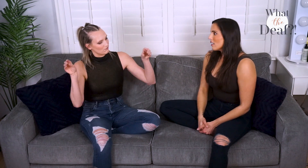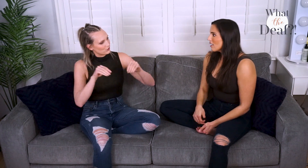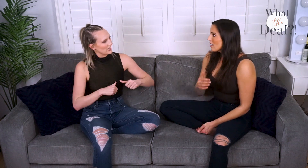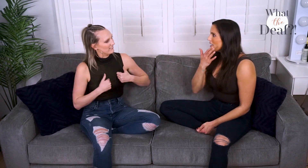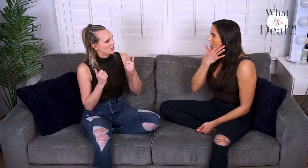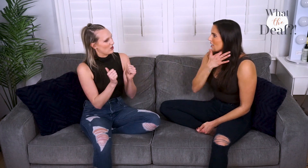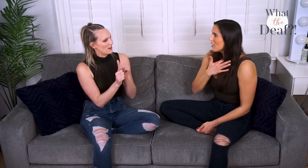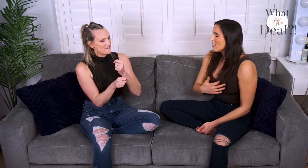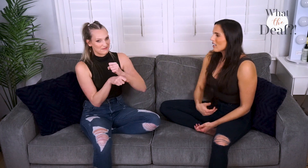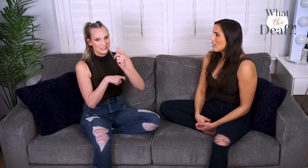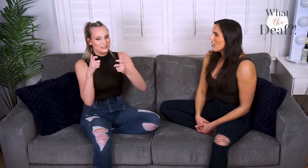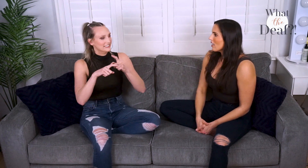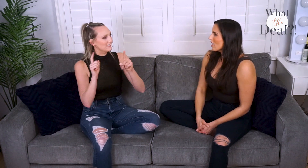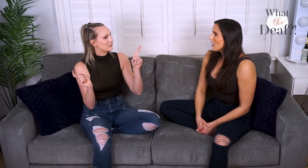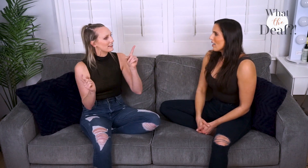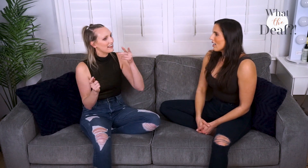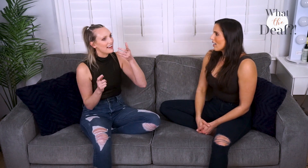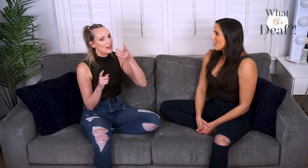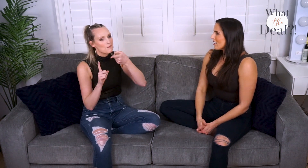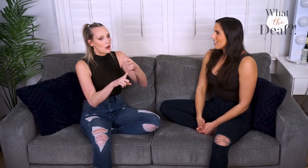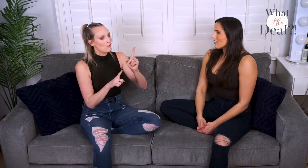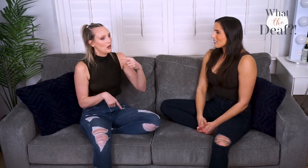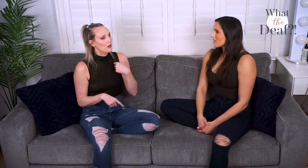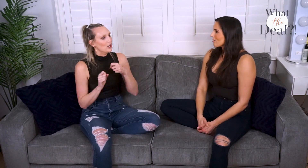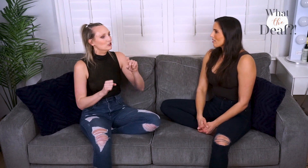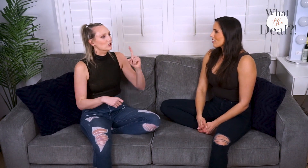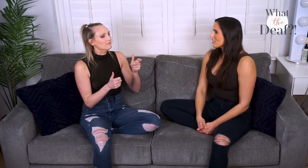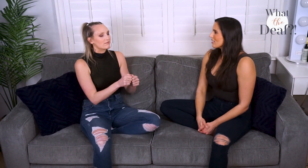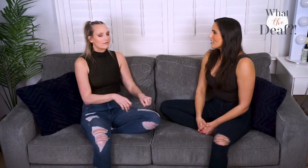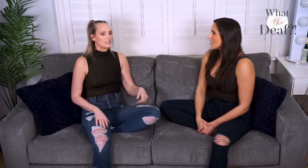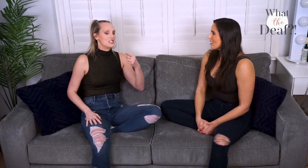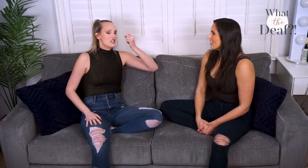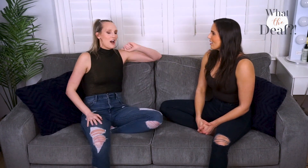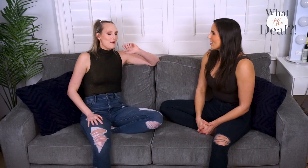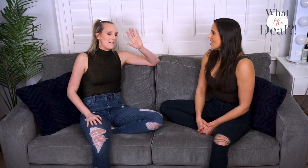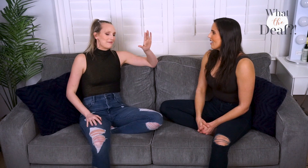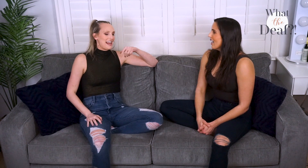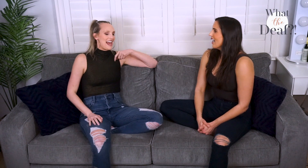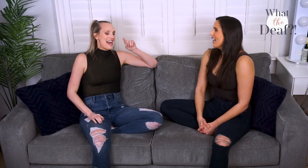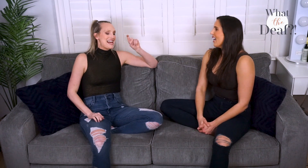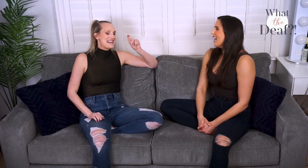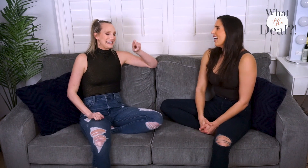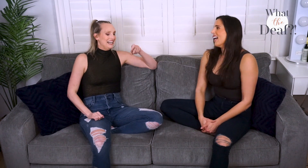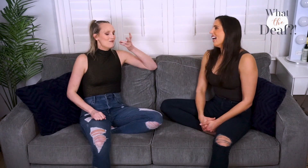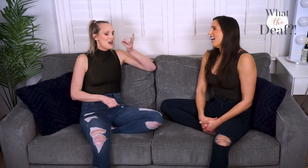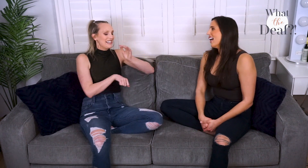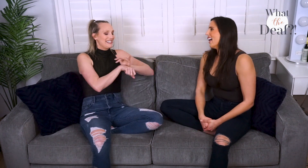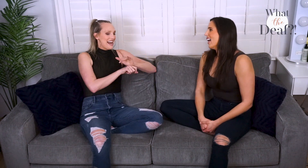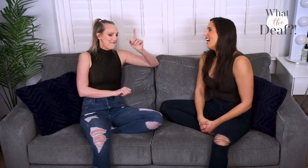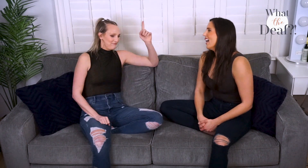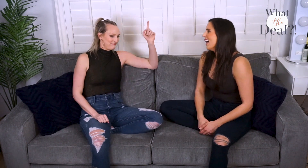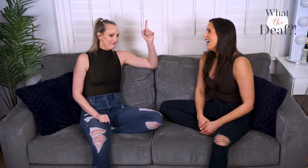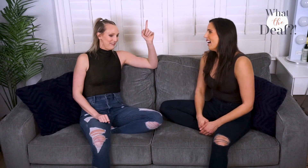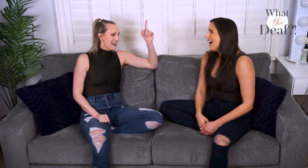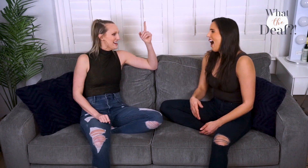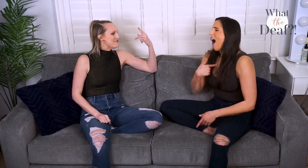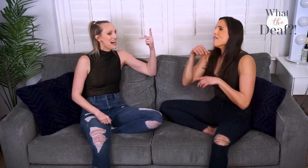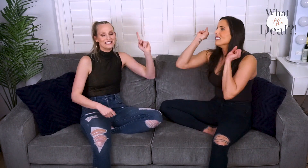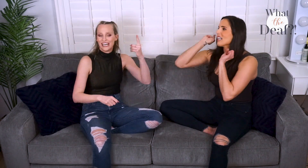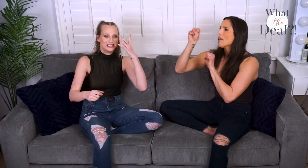we move in, live together, it made a huge difference. To the point where we could just text each other and say, "Sarah, gonna need some wine tonight." And we'd just go